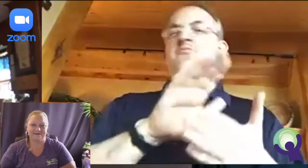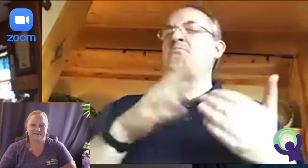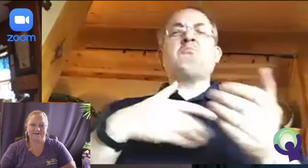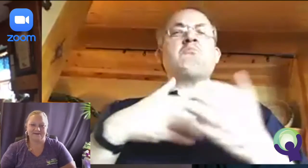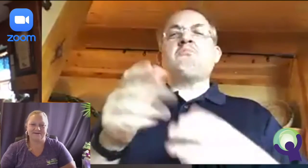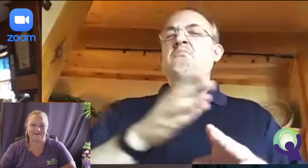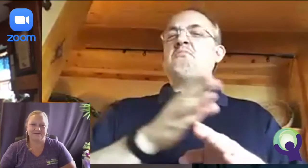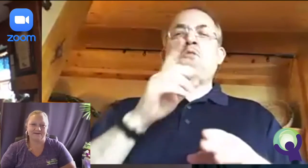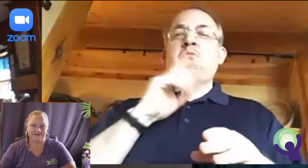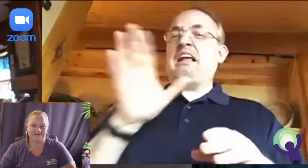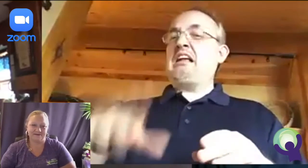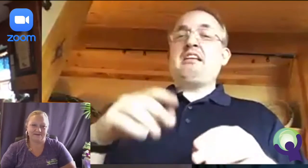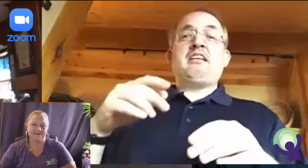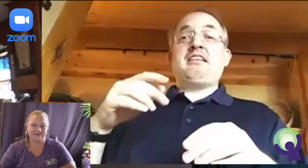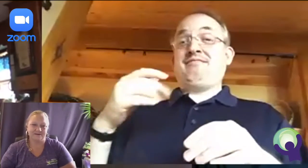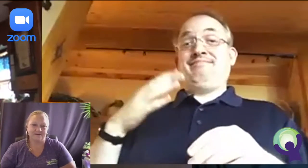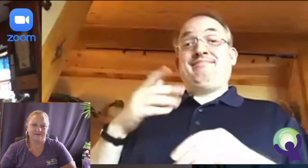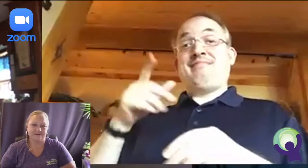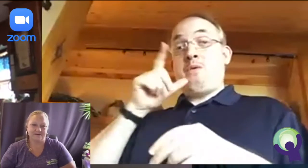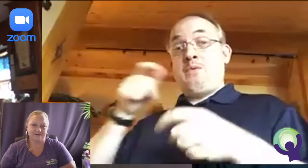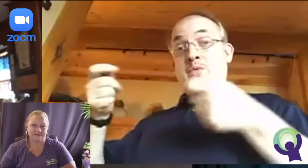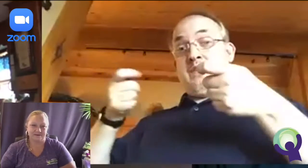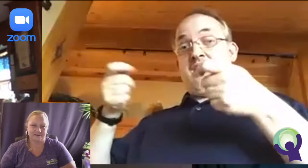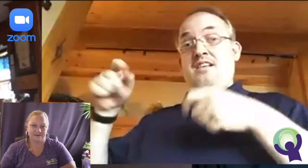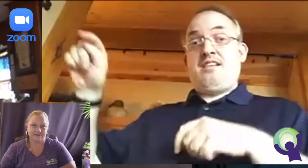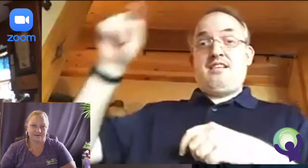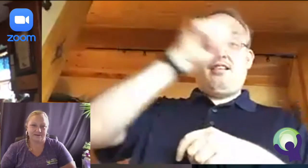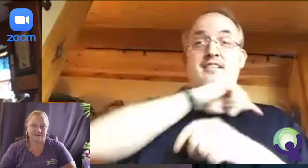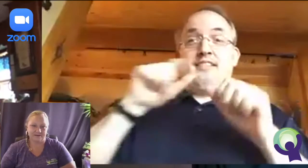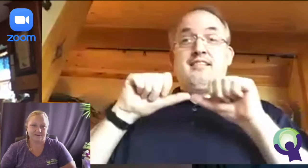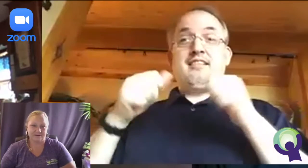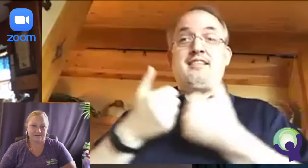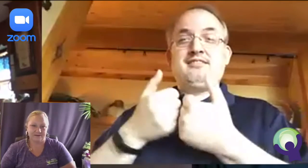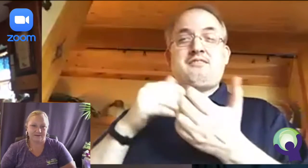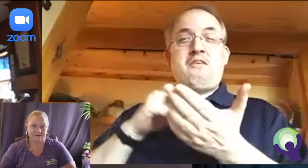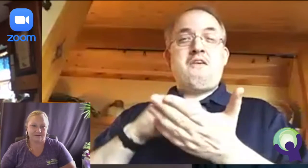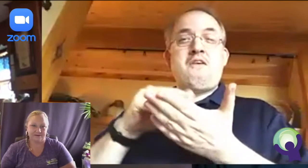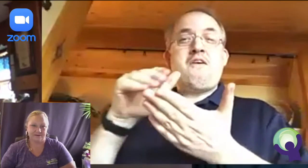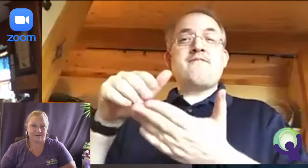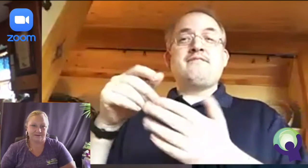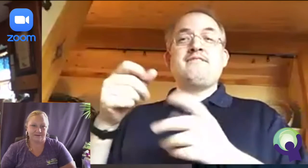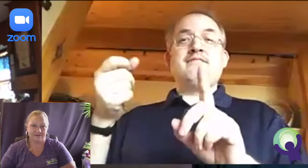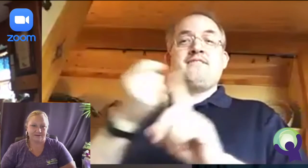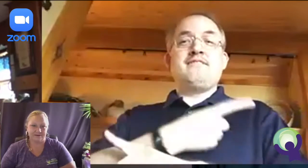parallels it's so important to go again regardless of the degree some of the managers and the